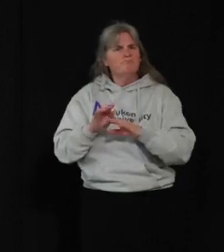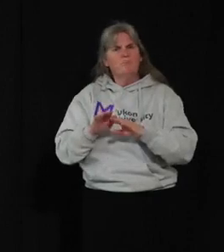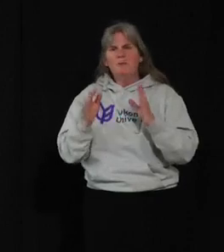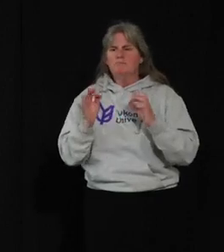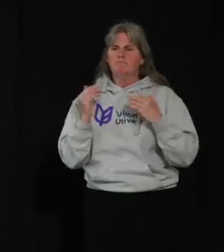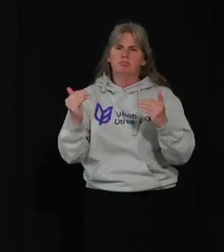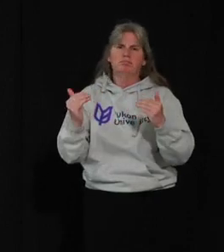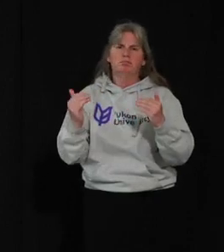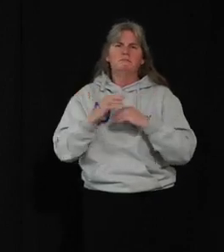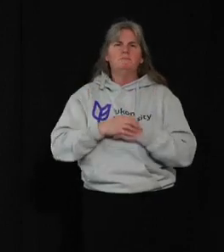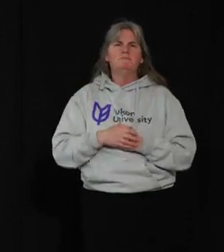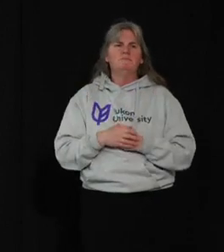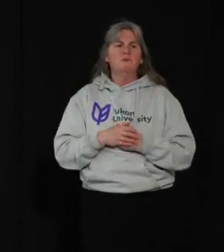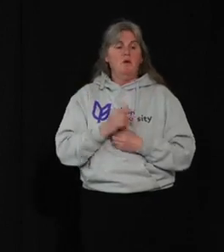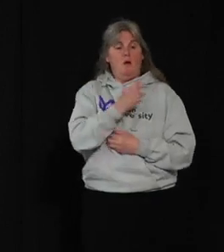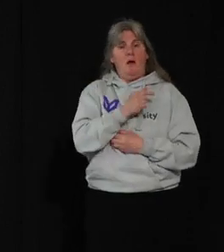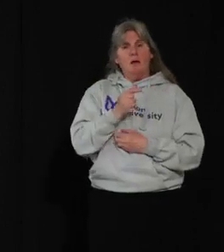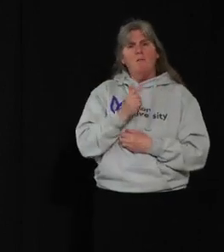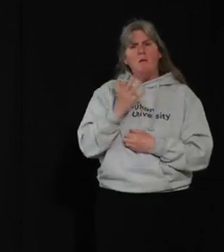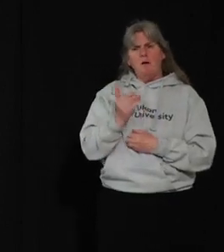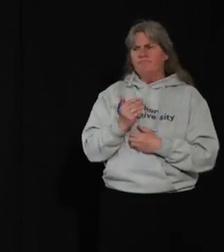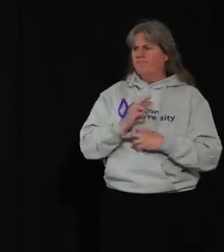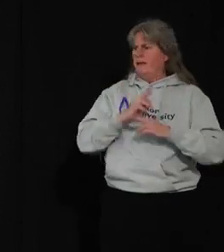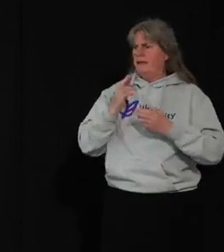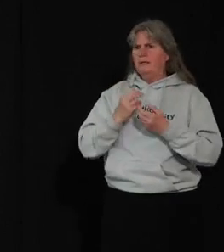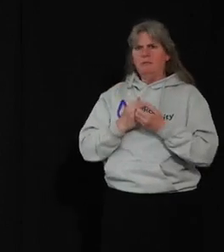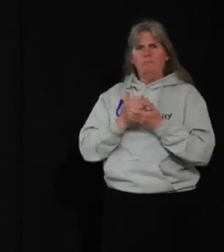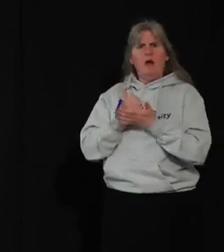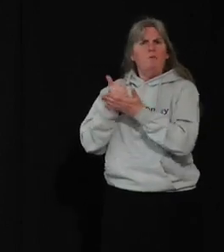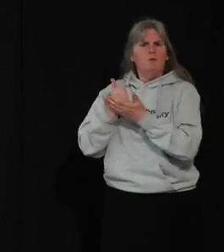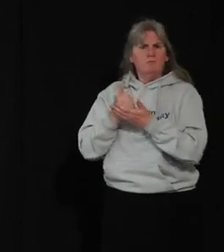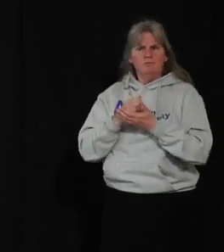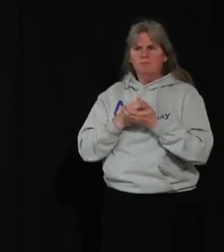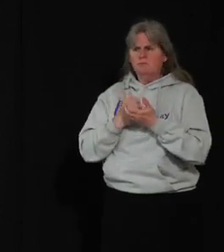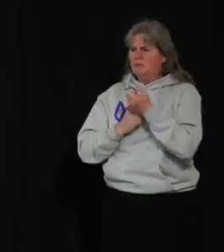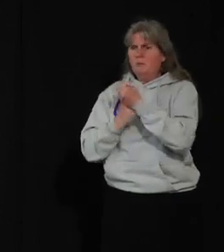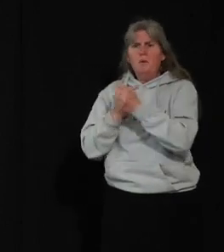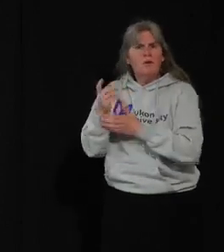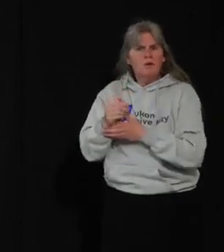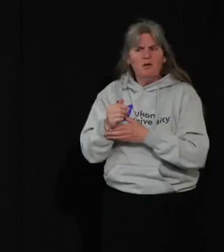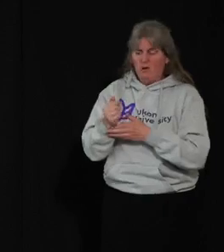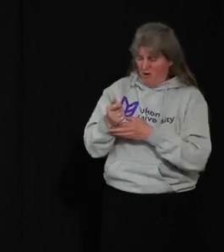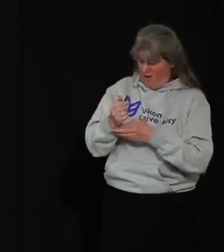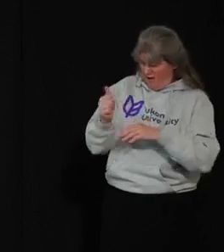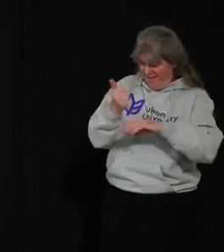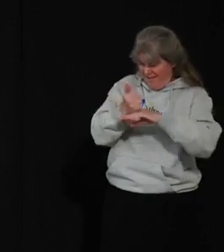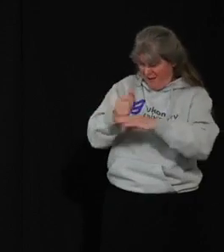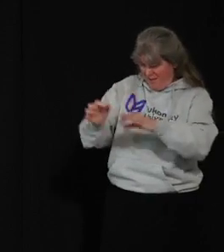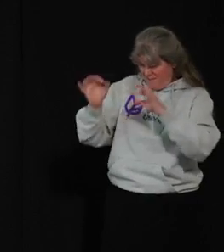government and work with the businesses, our intent is to be helpful, not hindering to make sure that they have everything